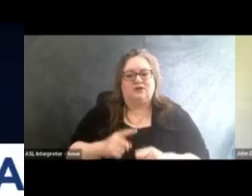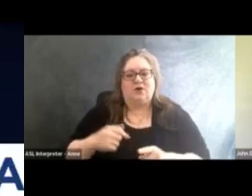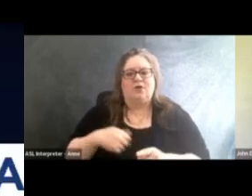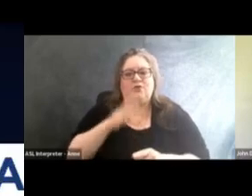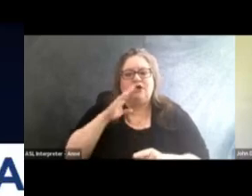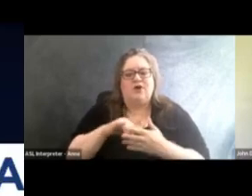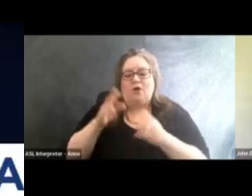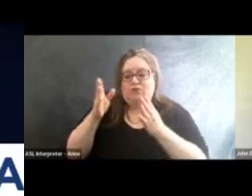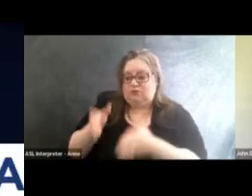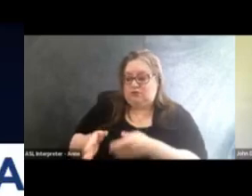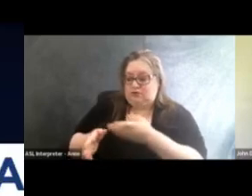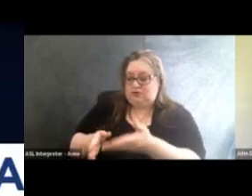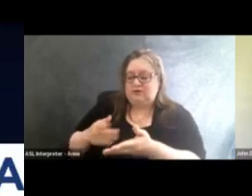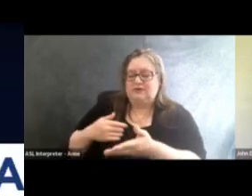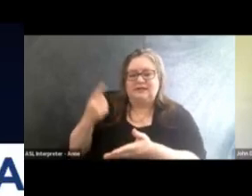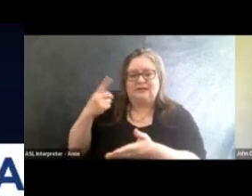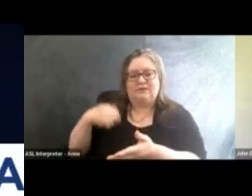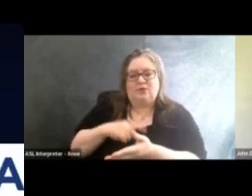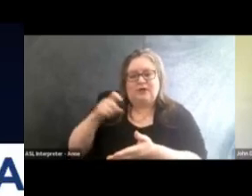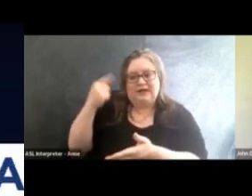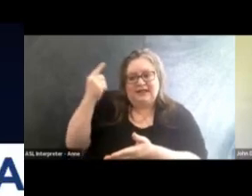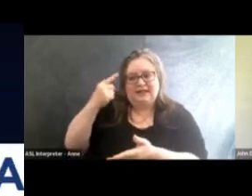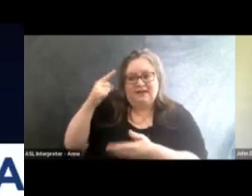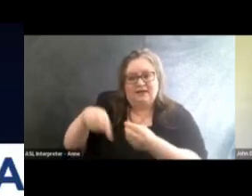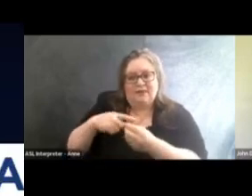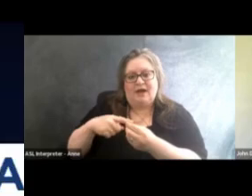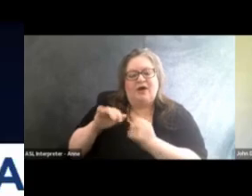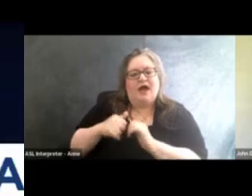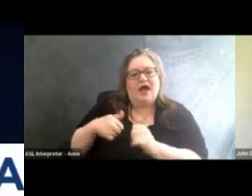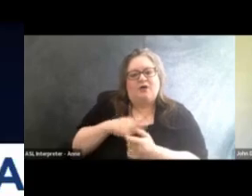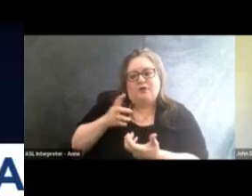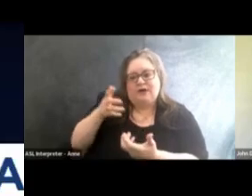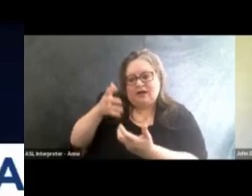somebody that we need to be thinking about. How can we accommodate their cognitive